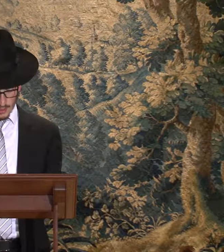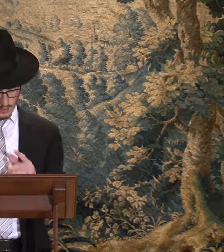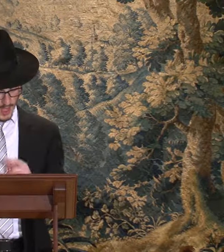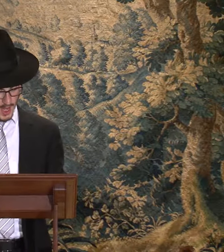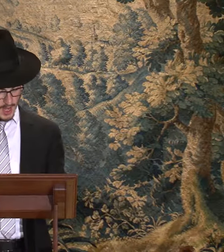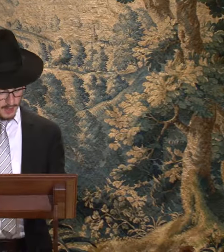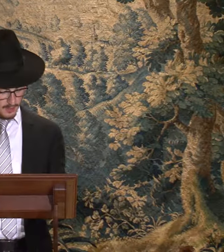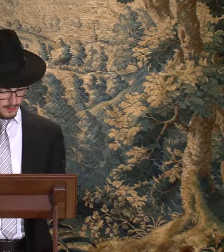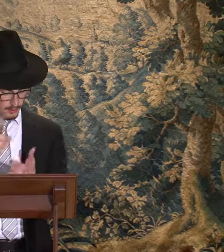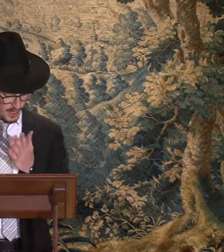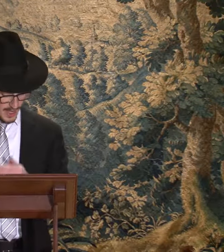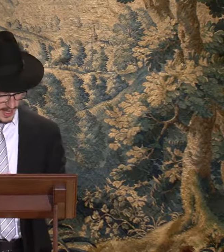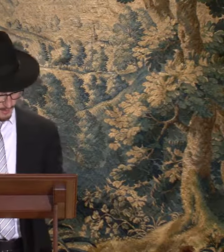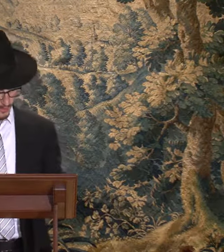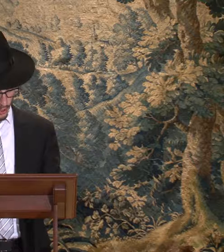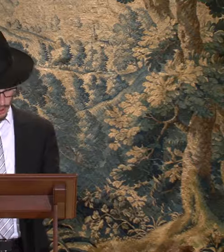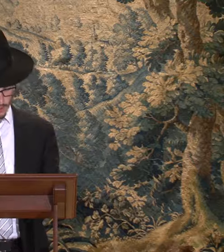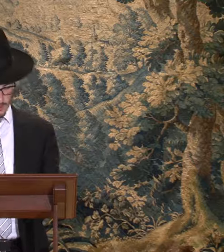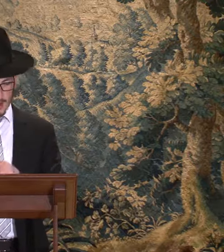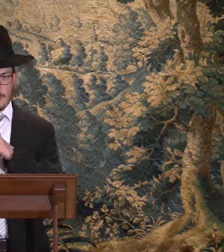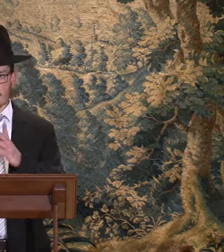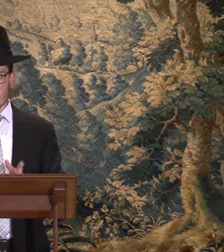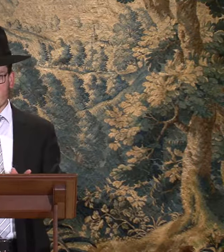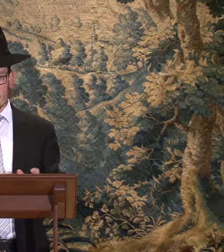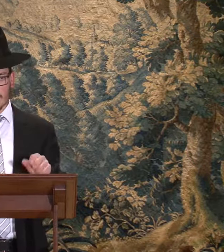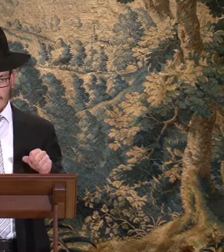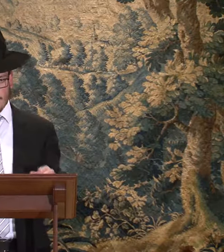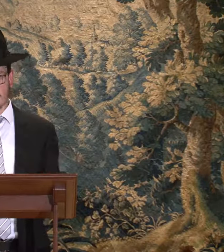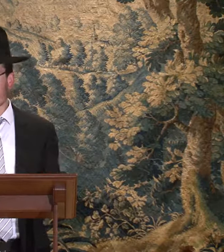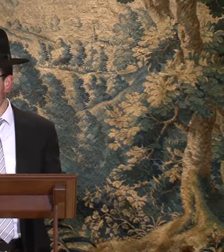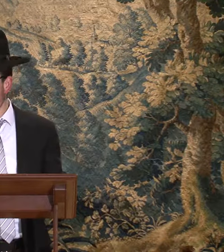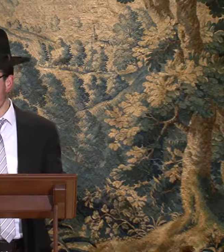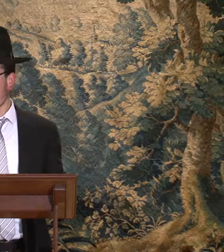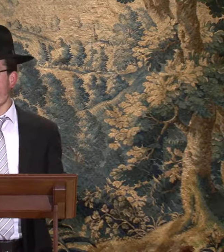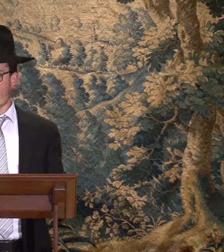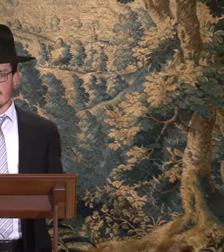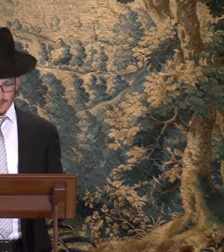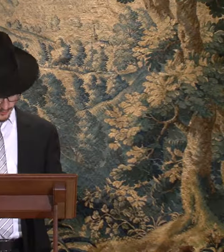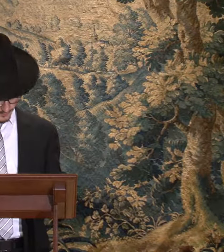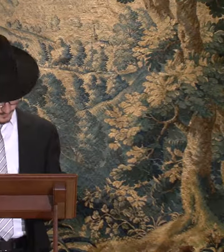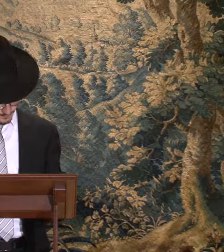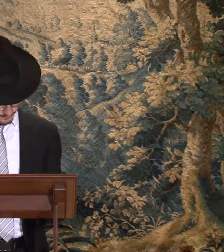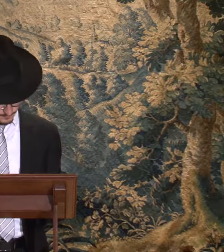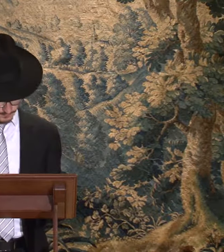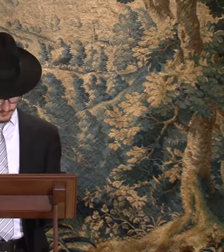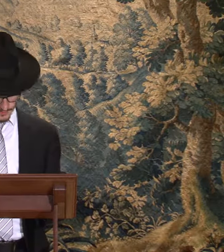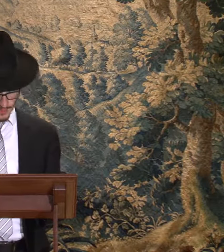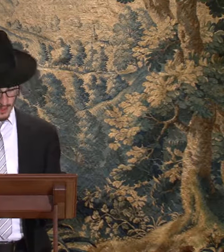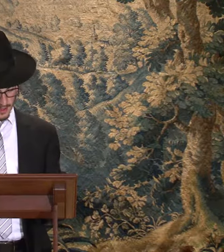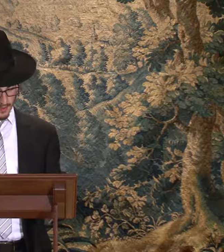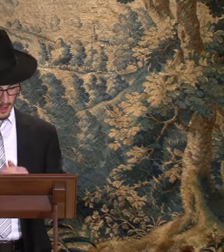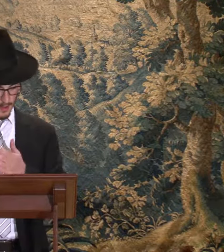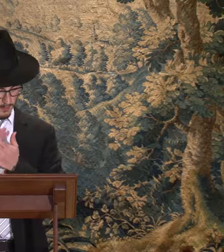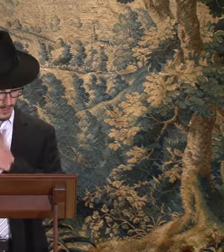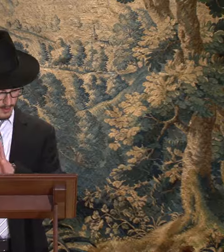Kakon, to inquire if there was a supervisory position for me. Luckily